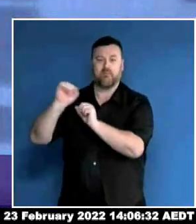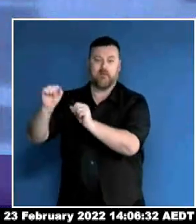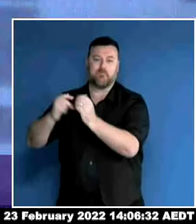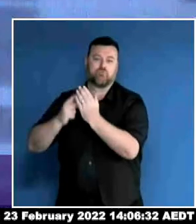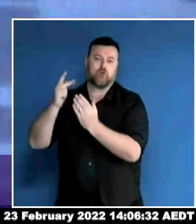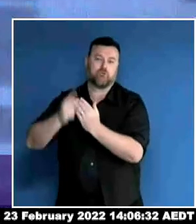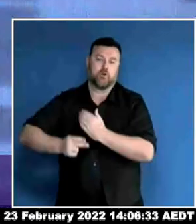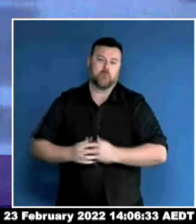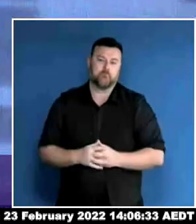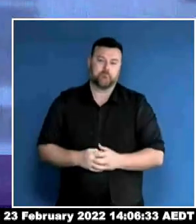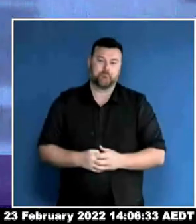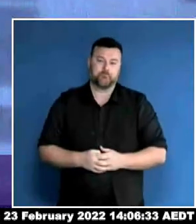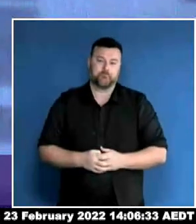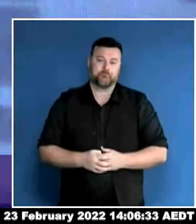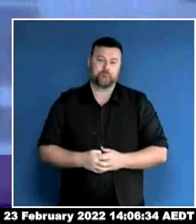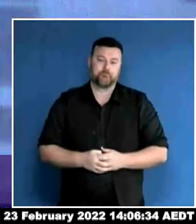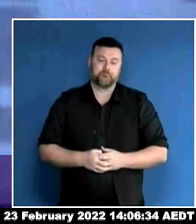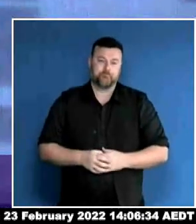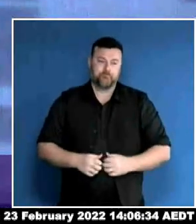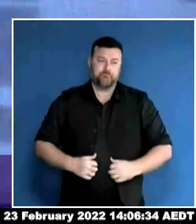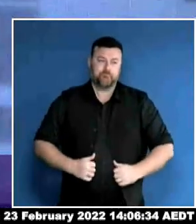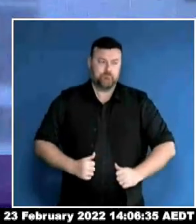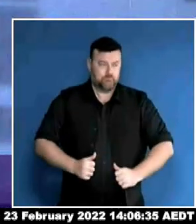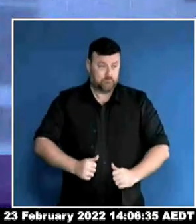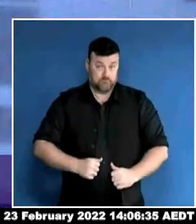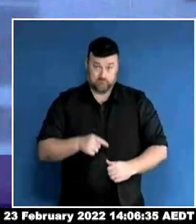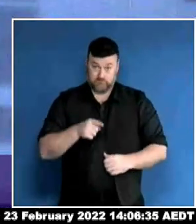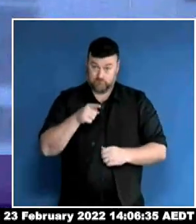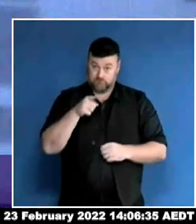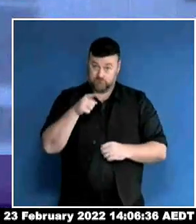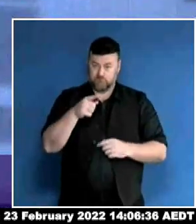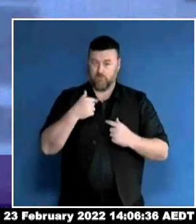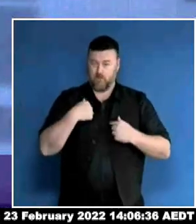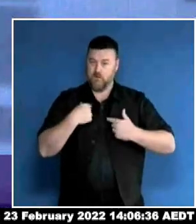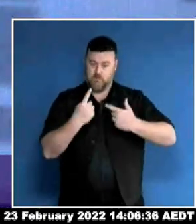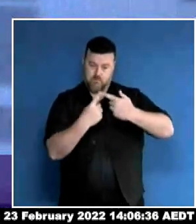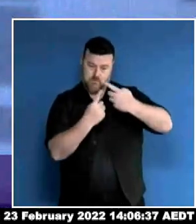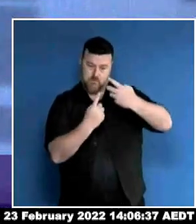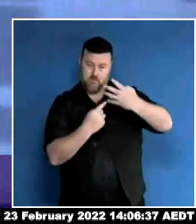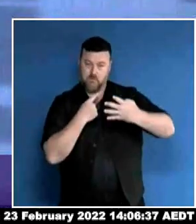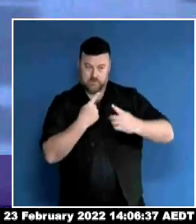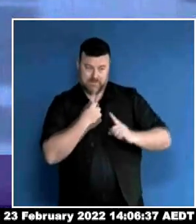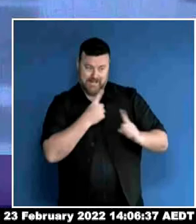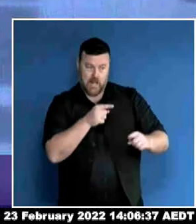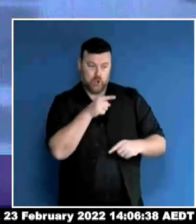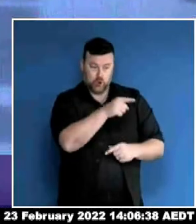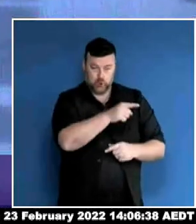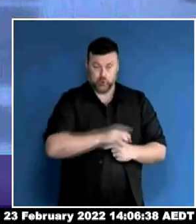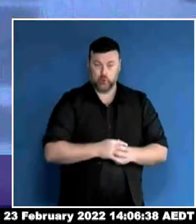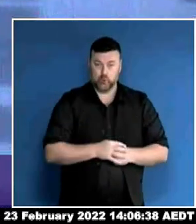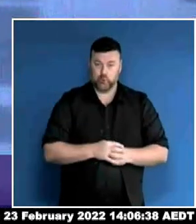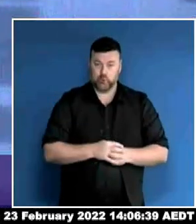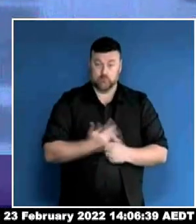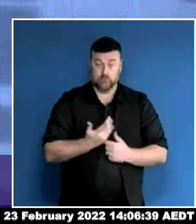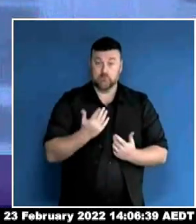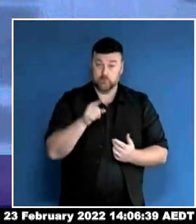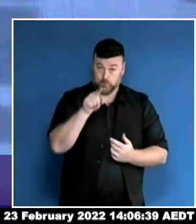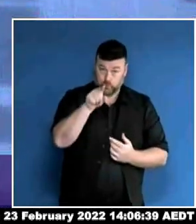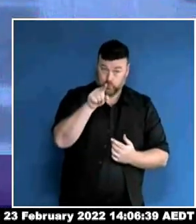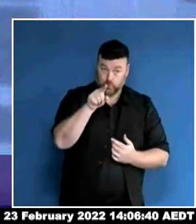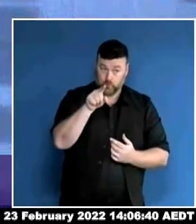Does that description match the duties for the work you did when you first started?